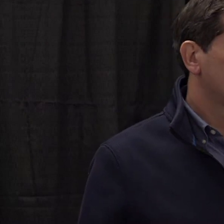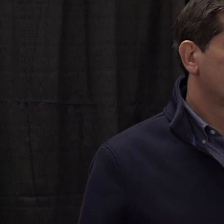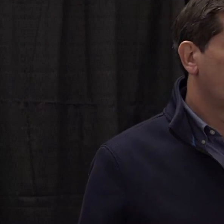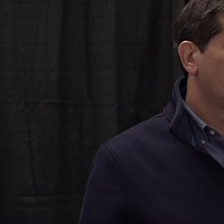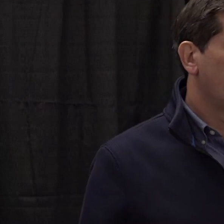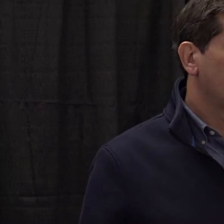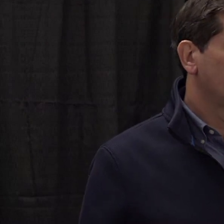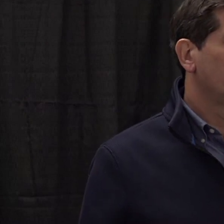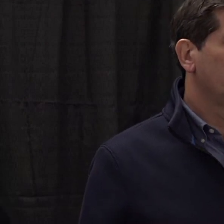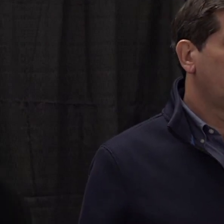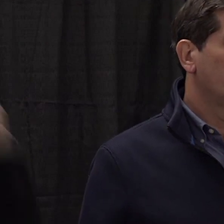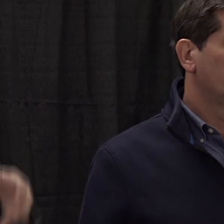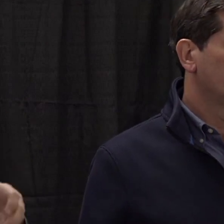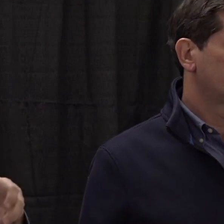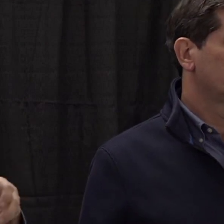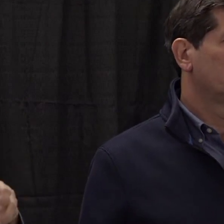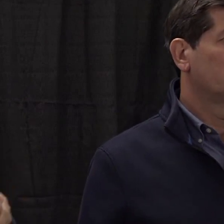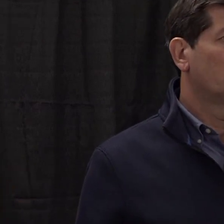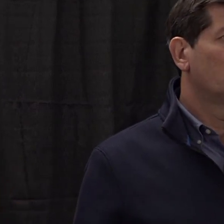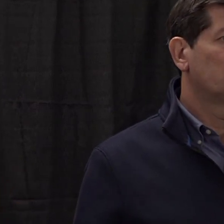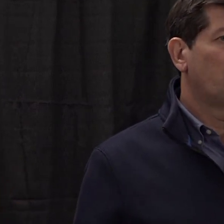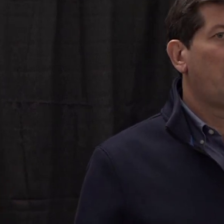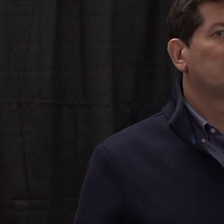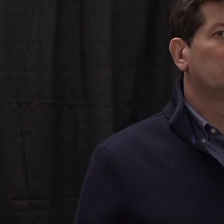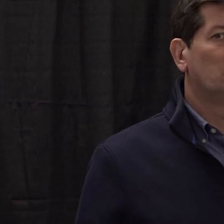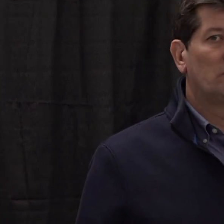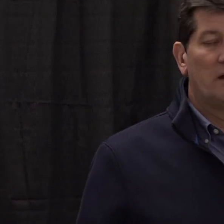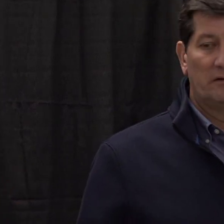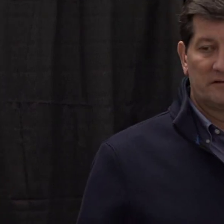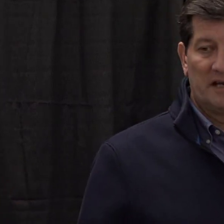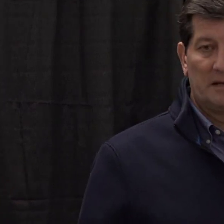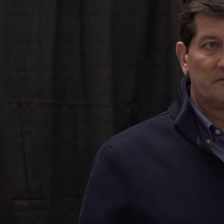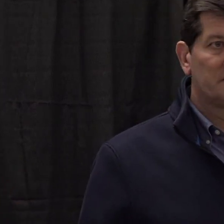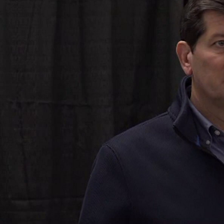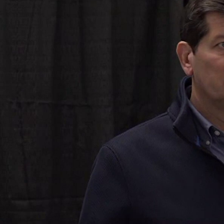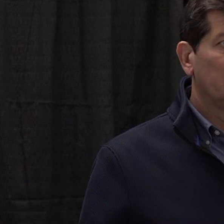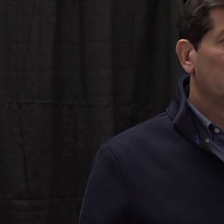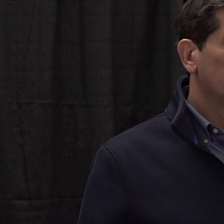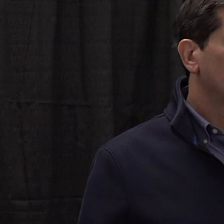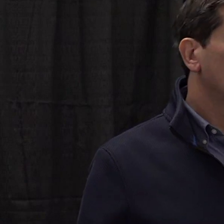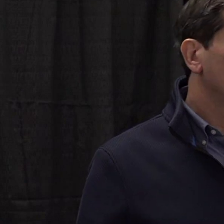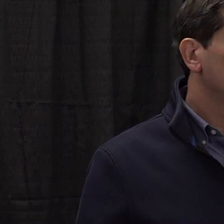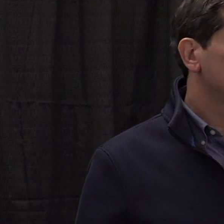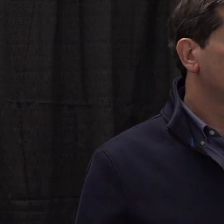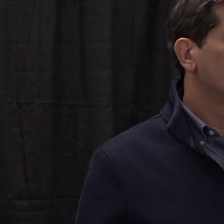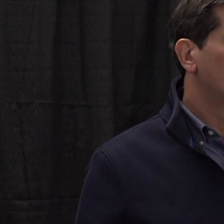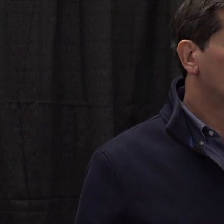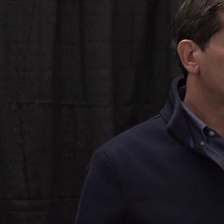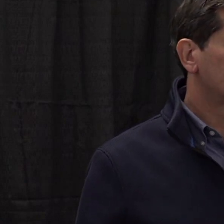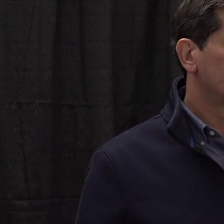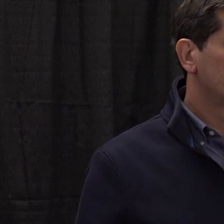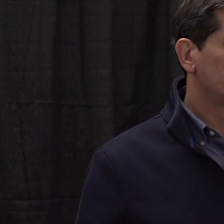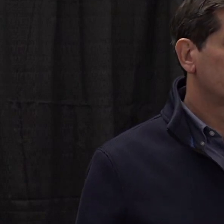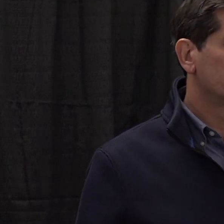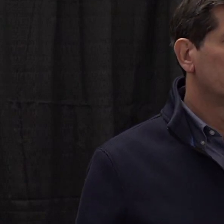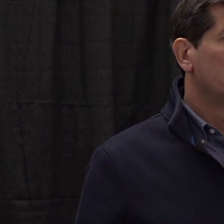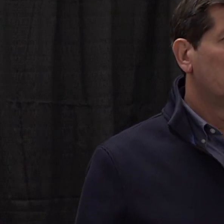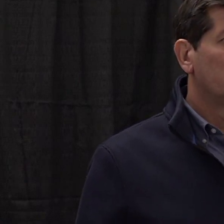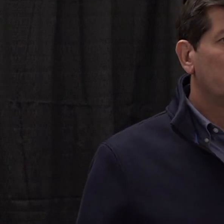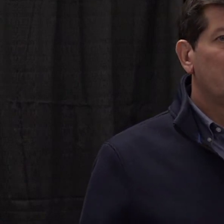This is about not even being able to ensure that the roads are passable around the stadium facility. It really is. Some of the worst conditions are in